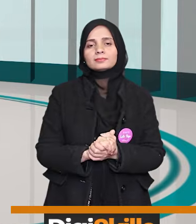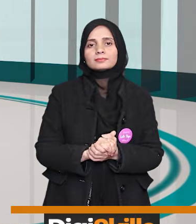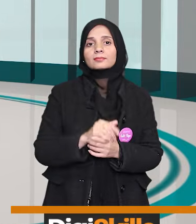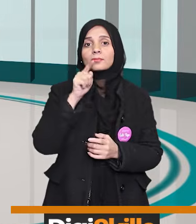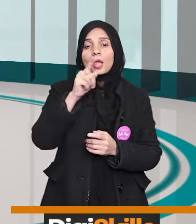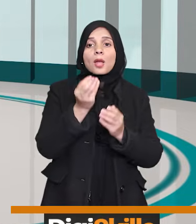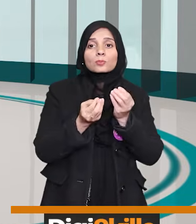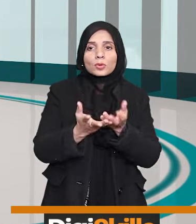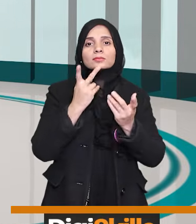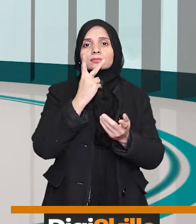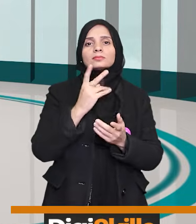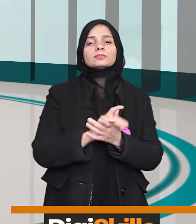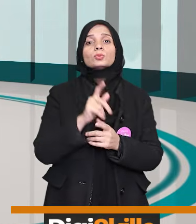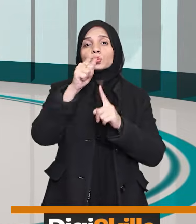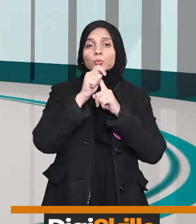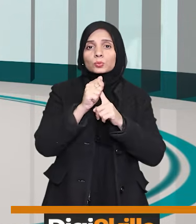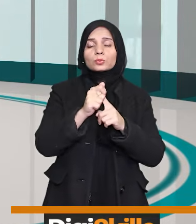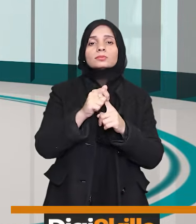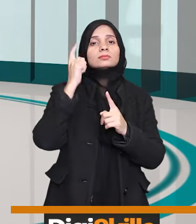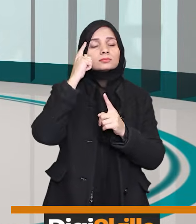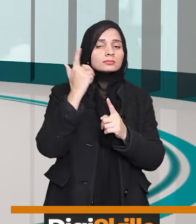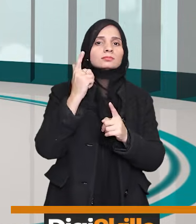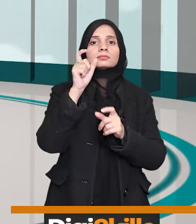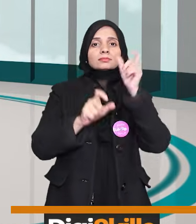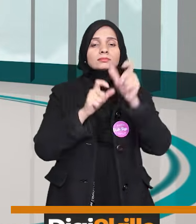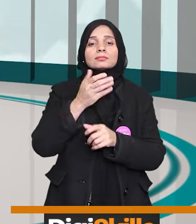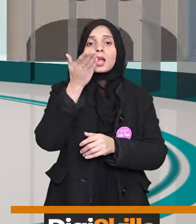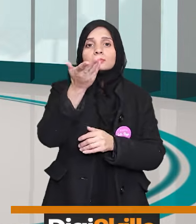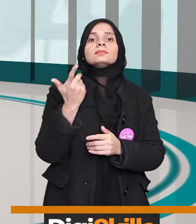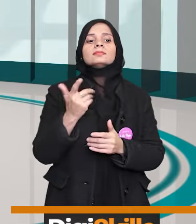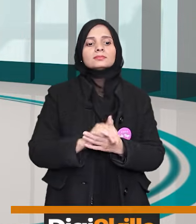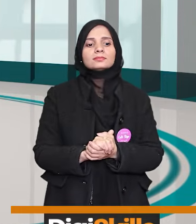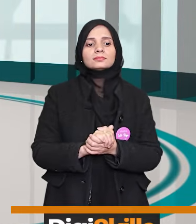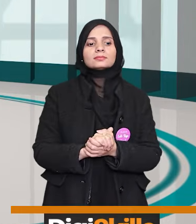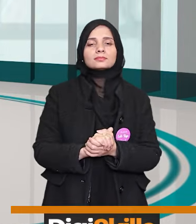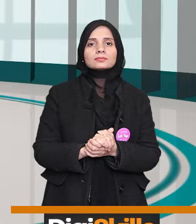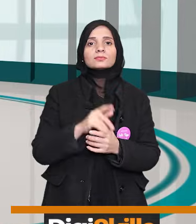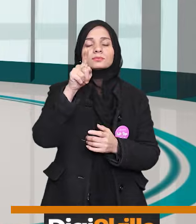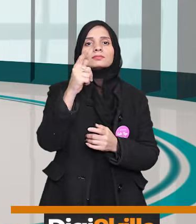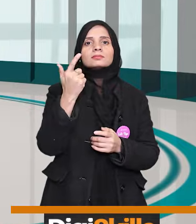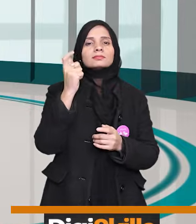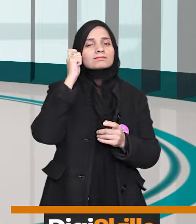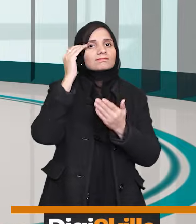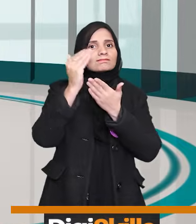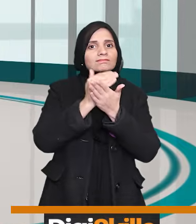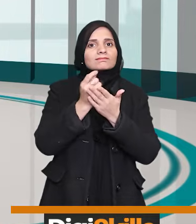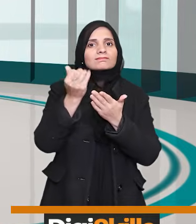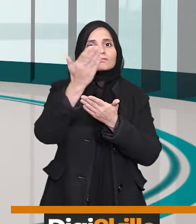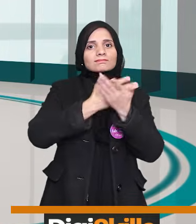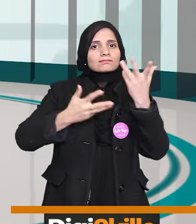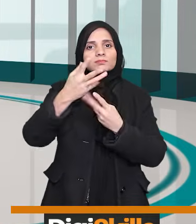Sir, the most important part in professional behavior is to be accountable.